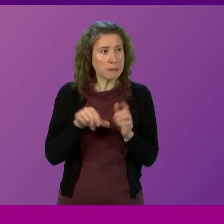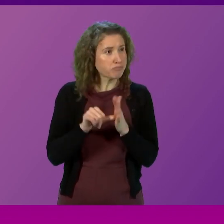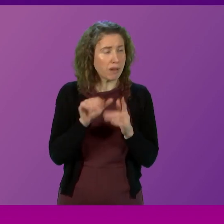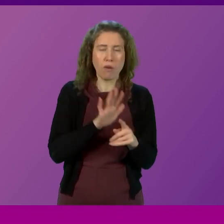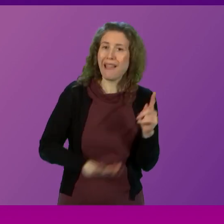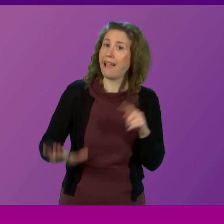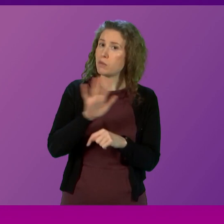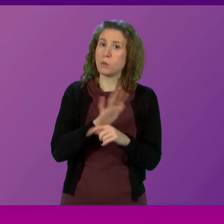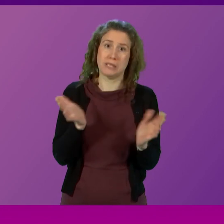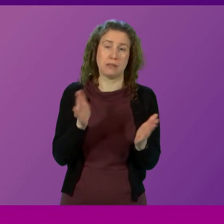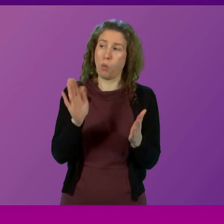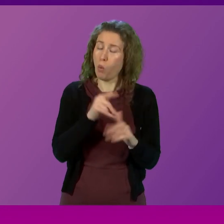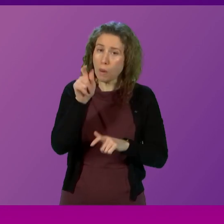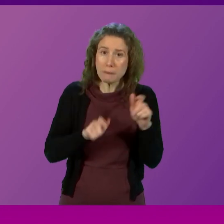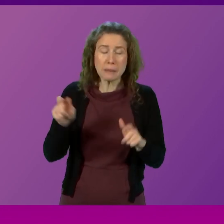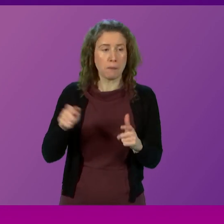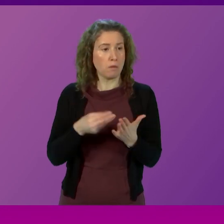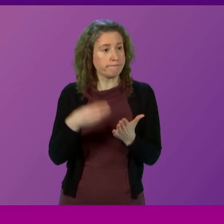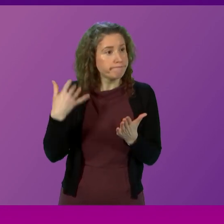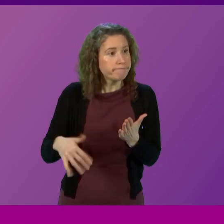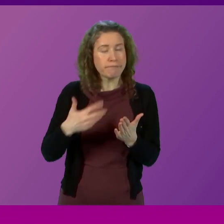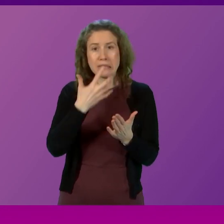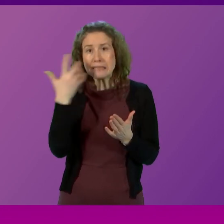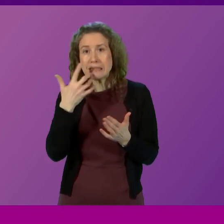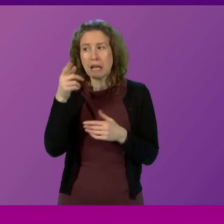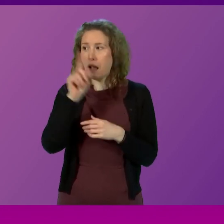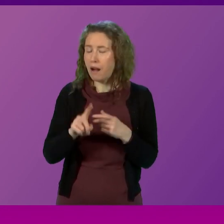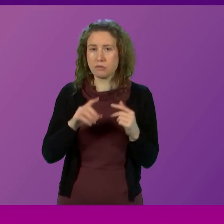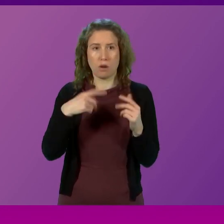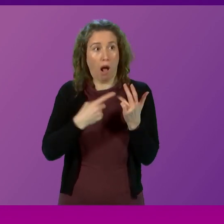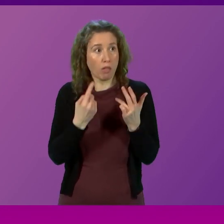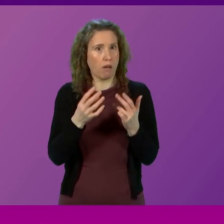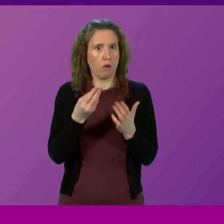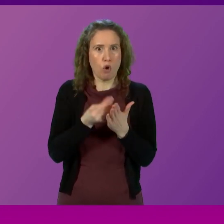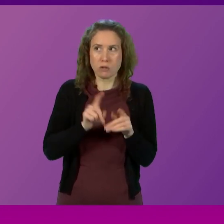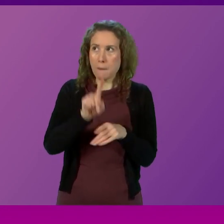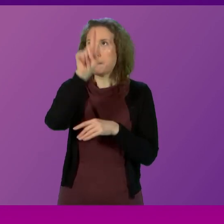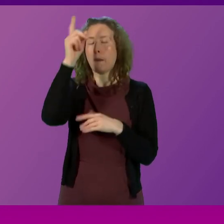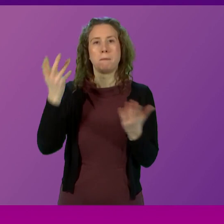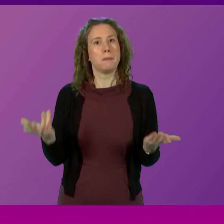everybody given rising energy costs and other inflationary pressures. We provide